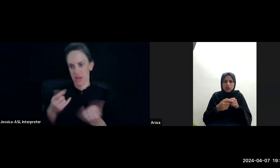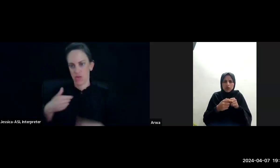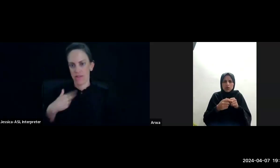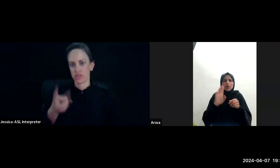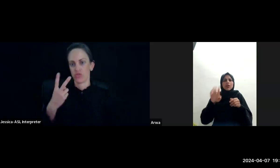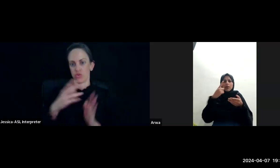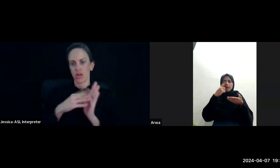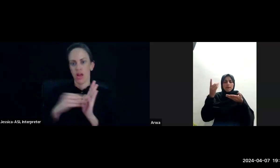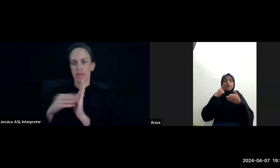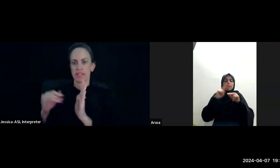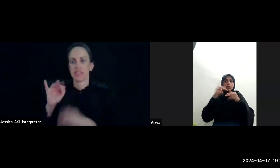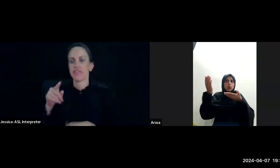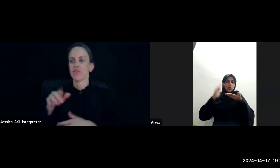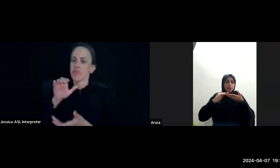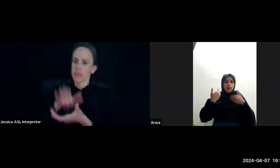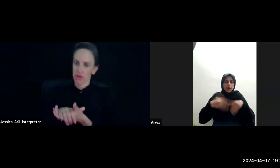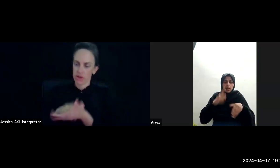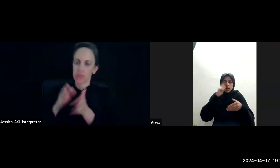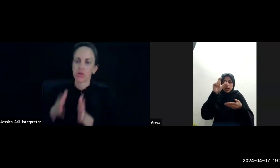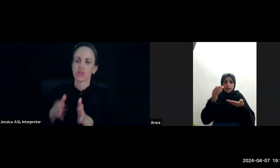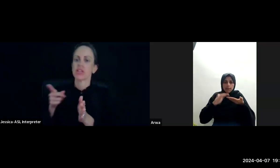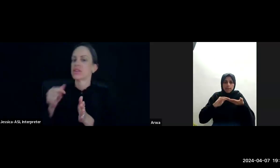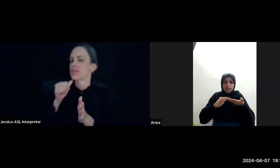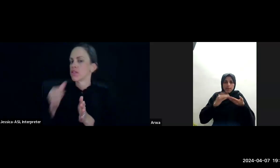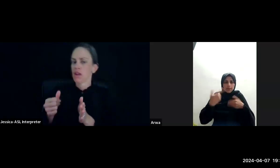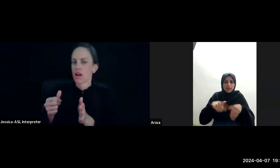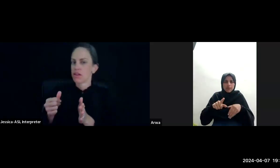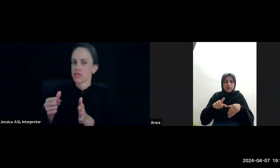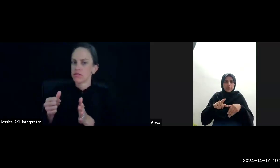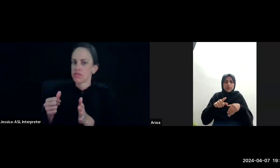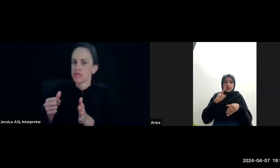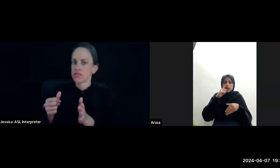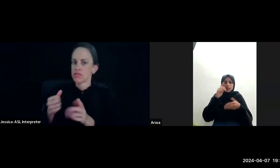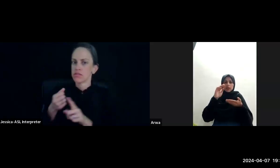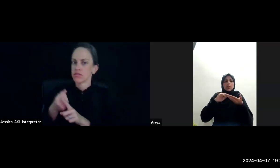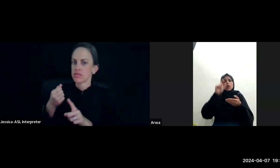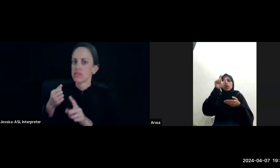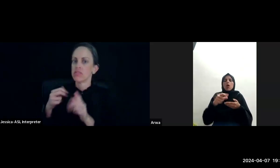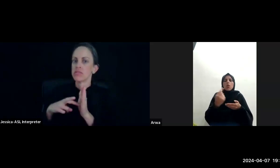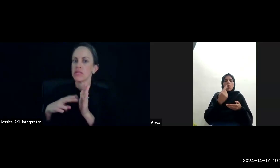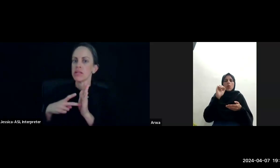somebody who's not going to be related to you they won't carry this copy but we'll check it before